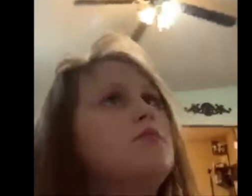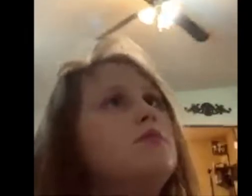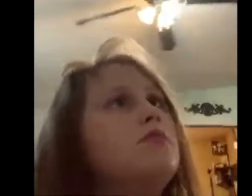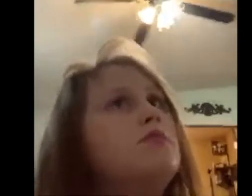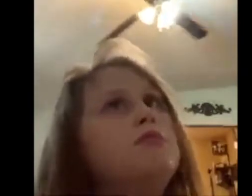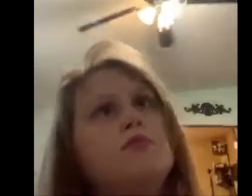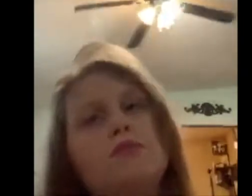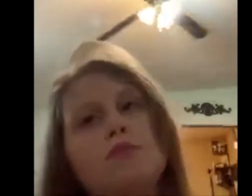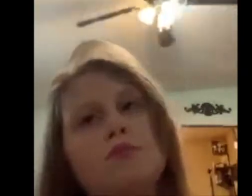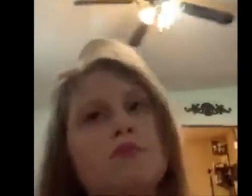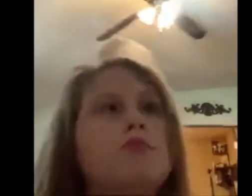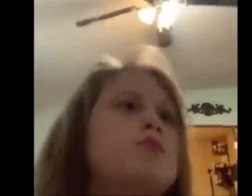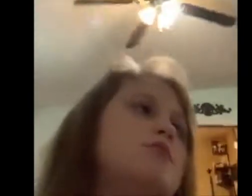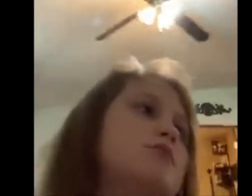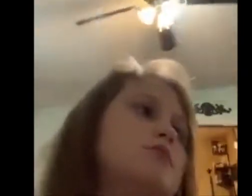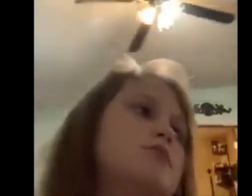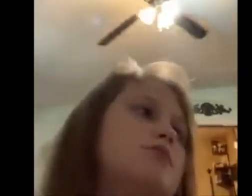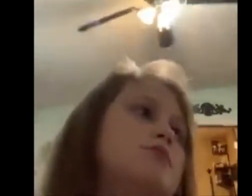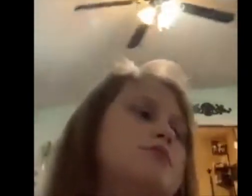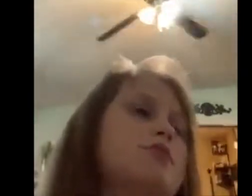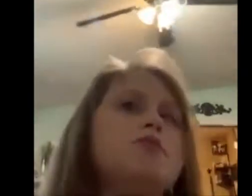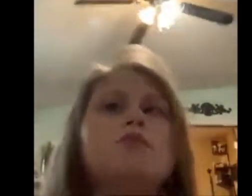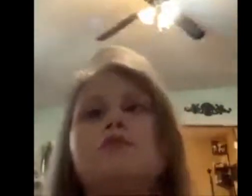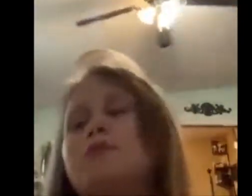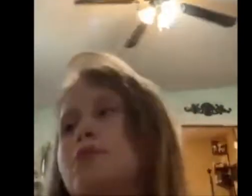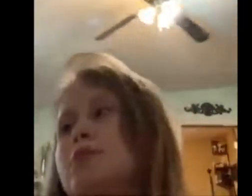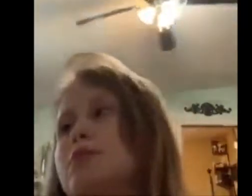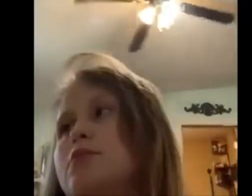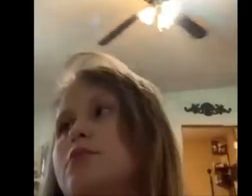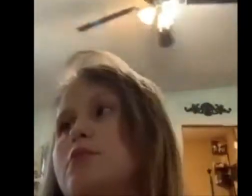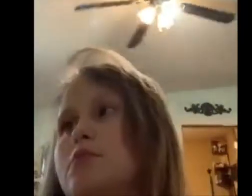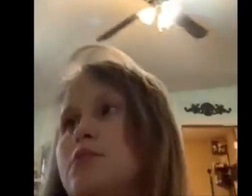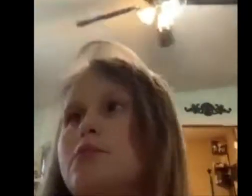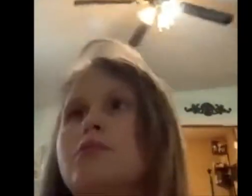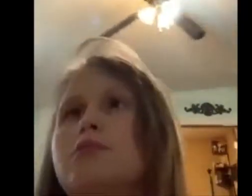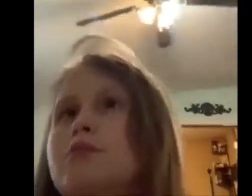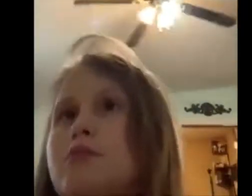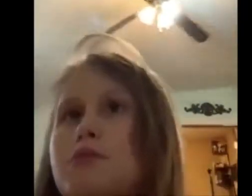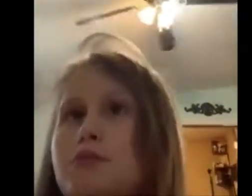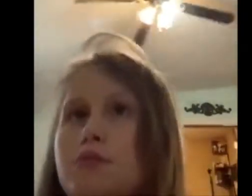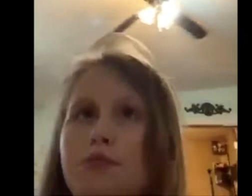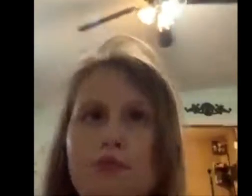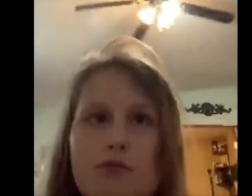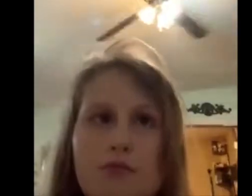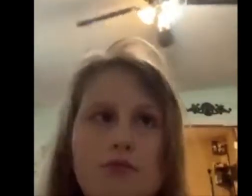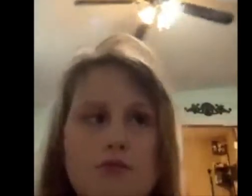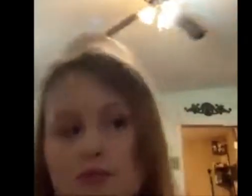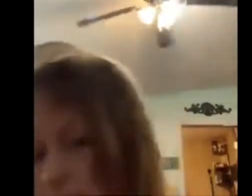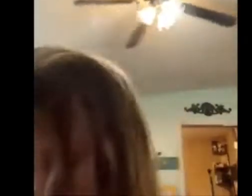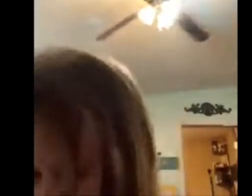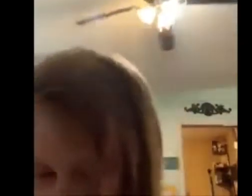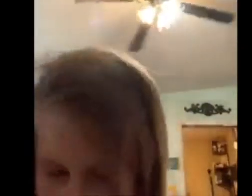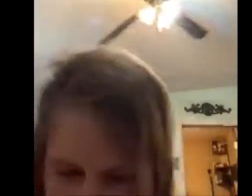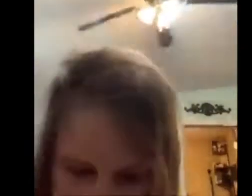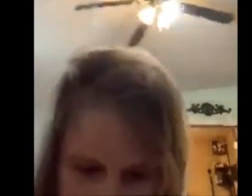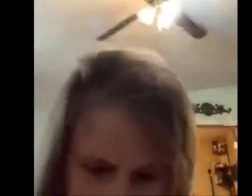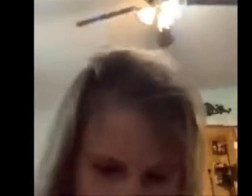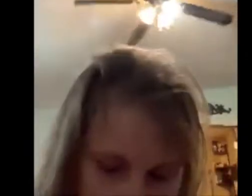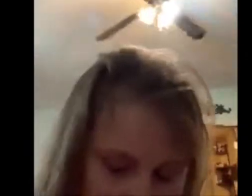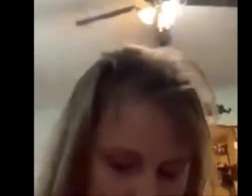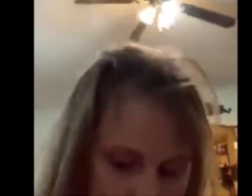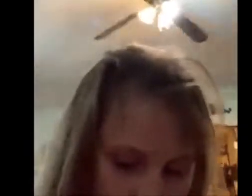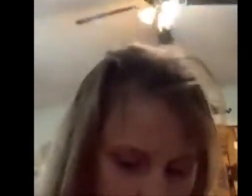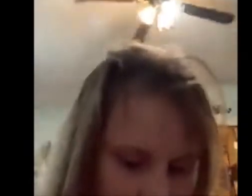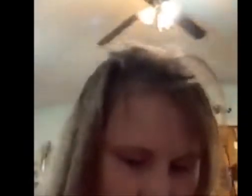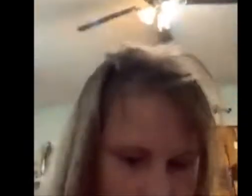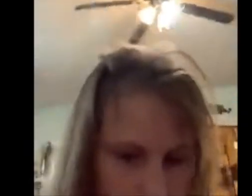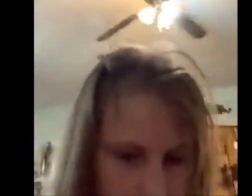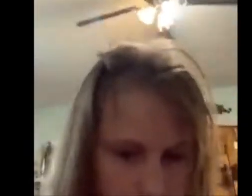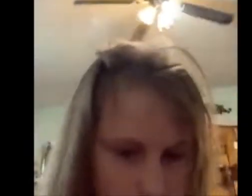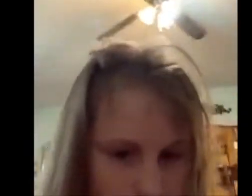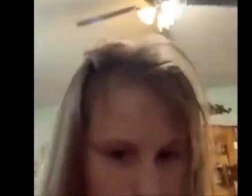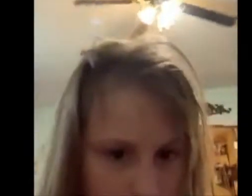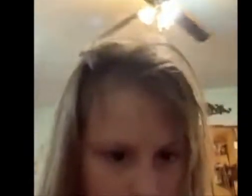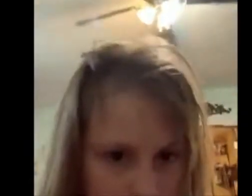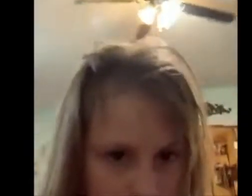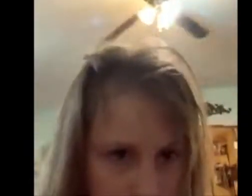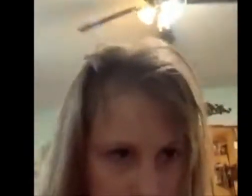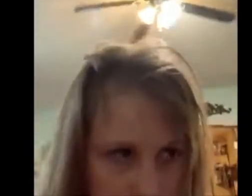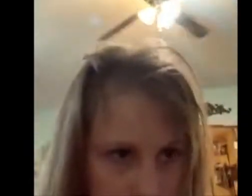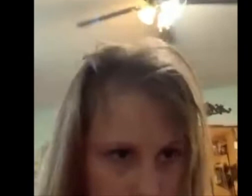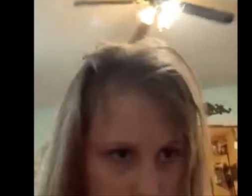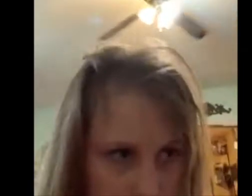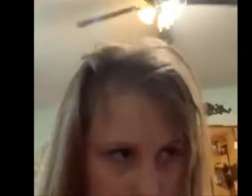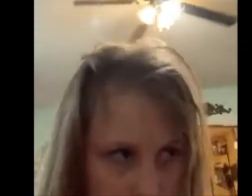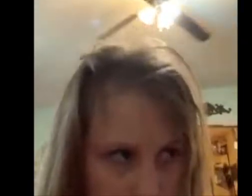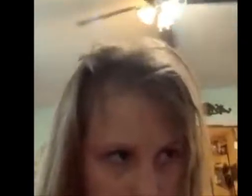so